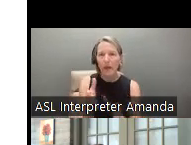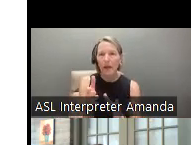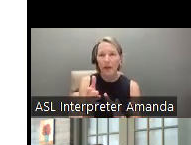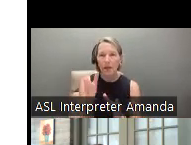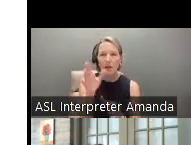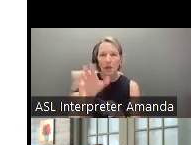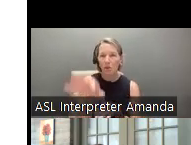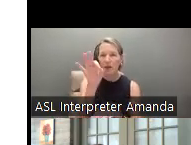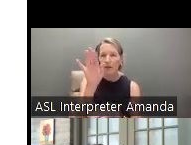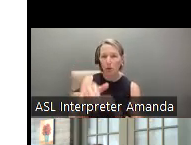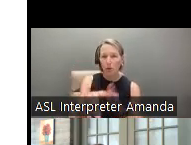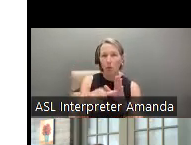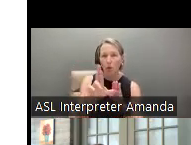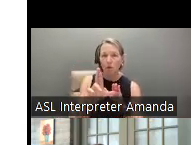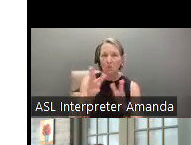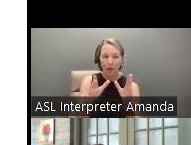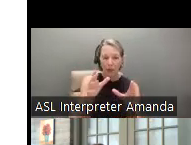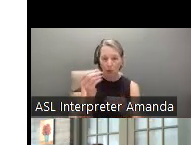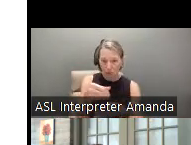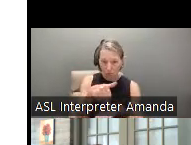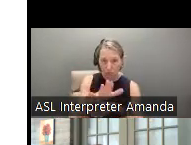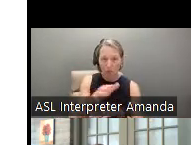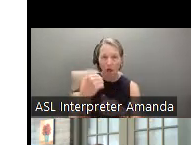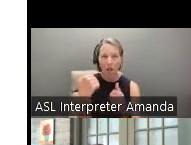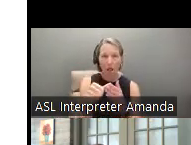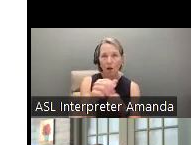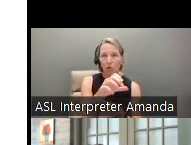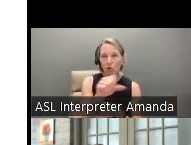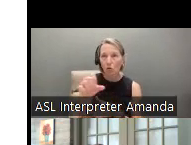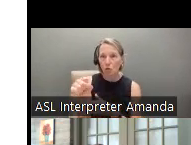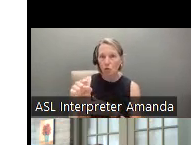be selected for review so you may receive a letter from Social Security saying that